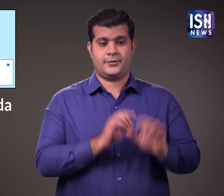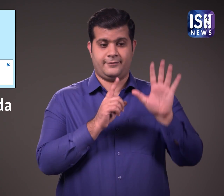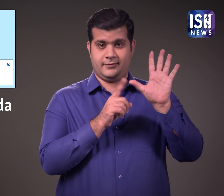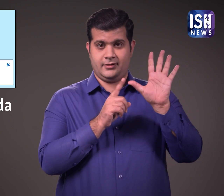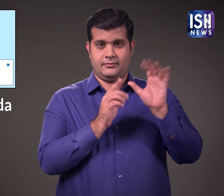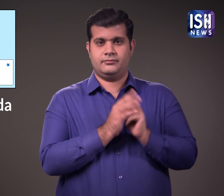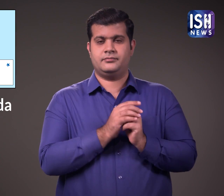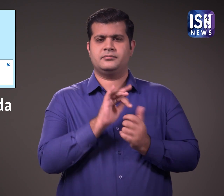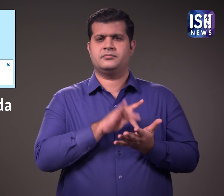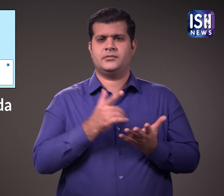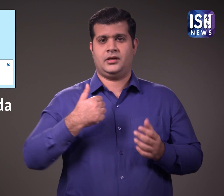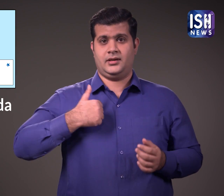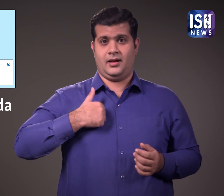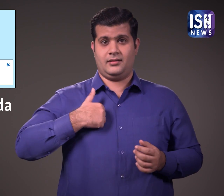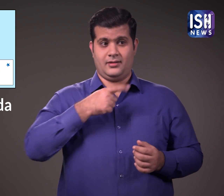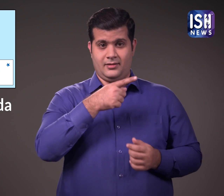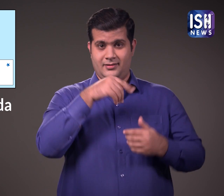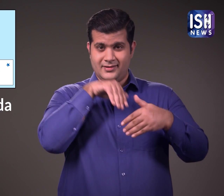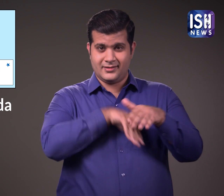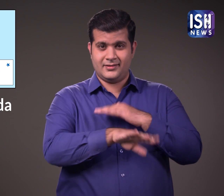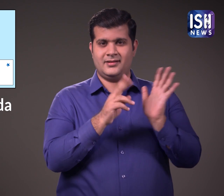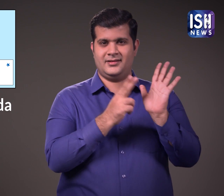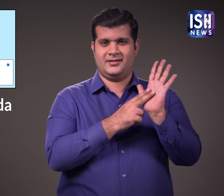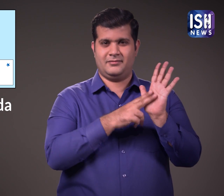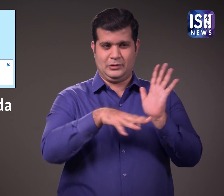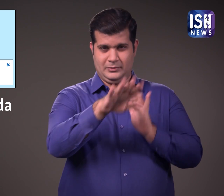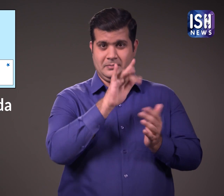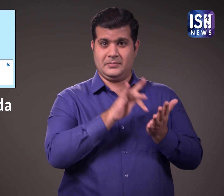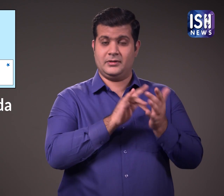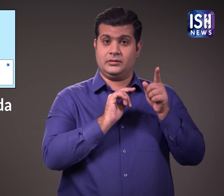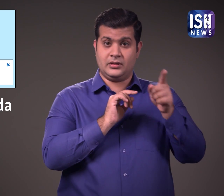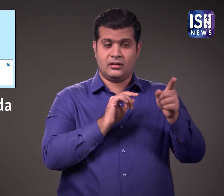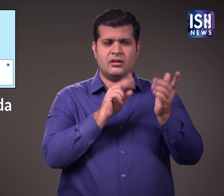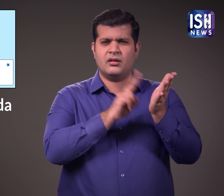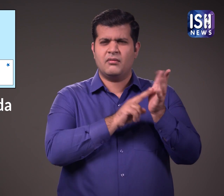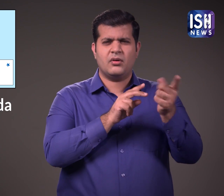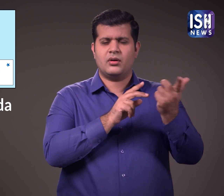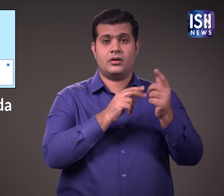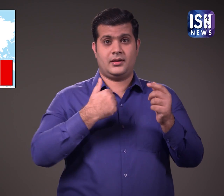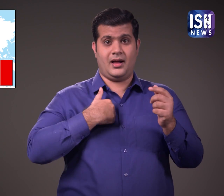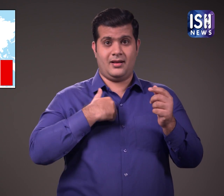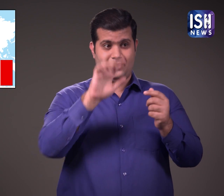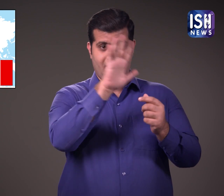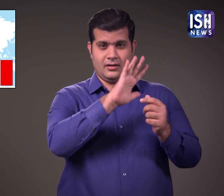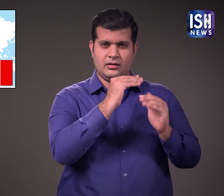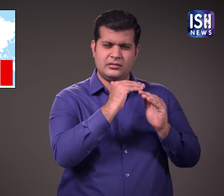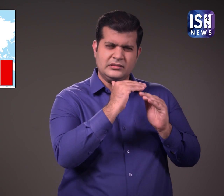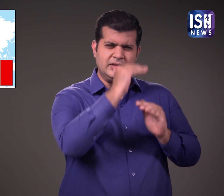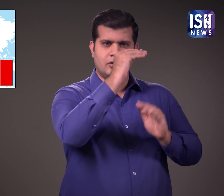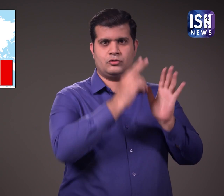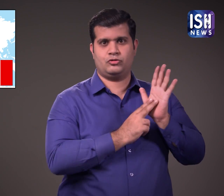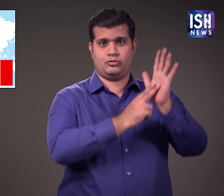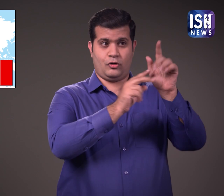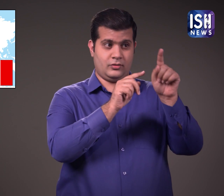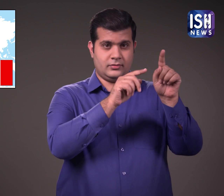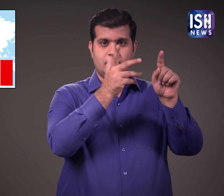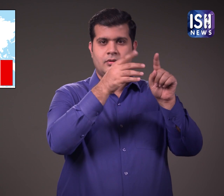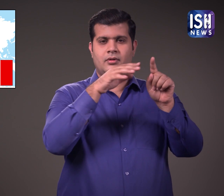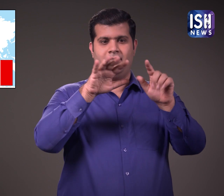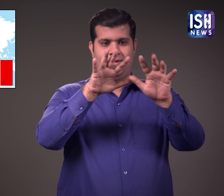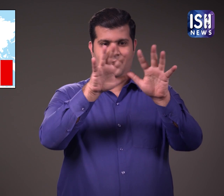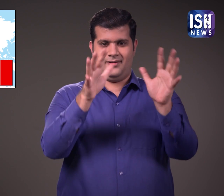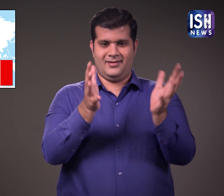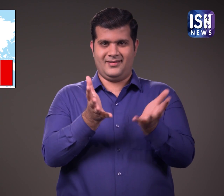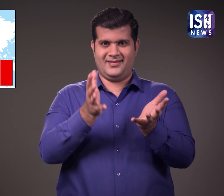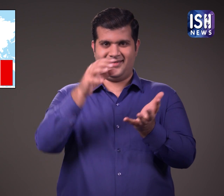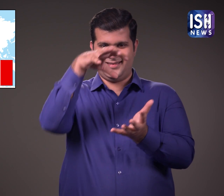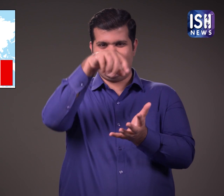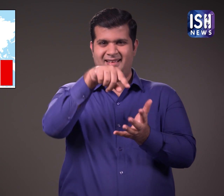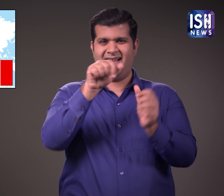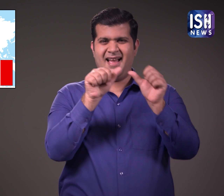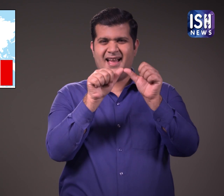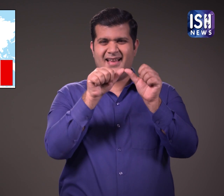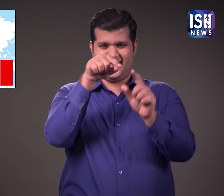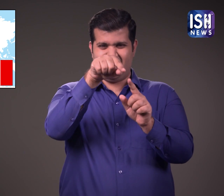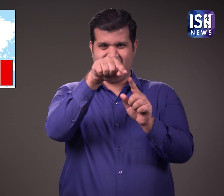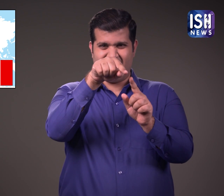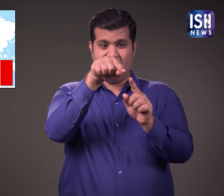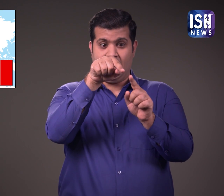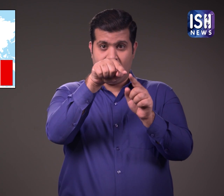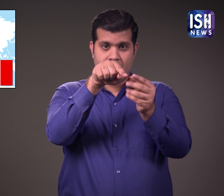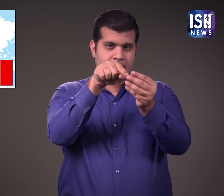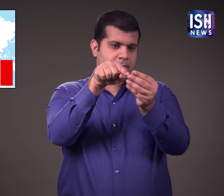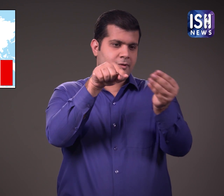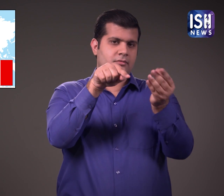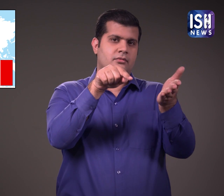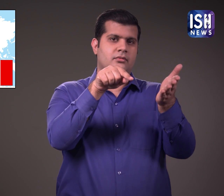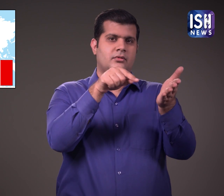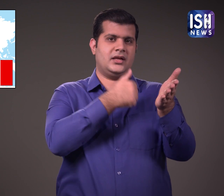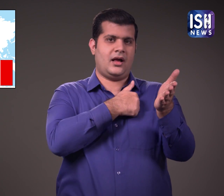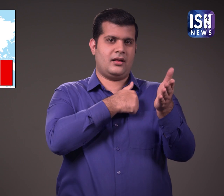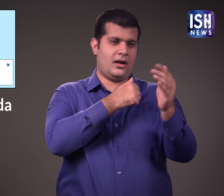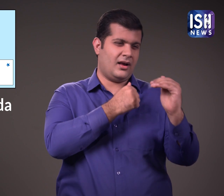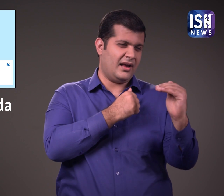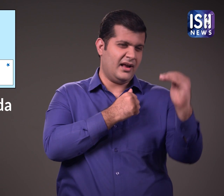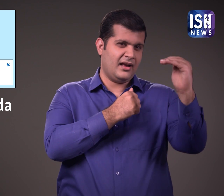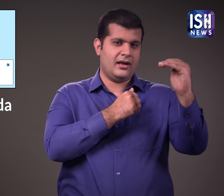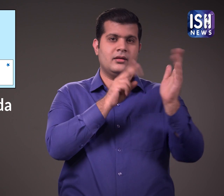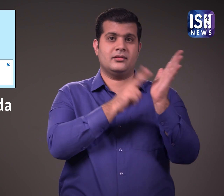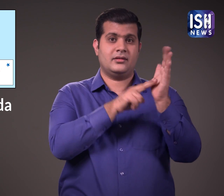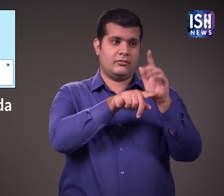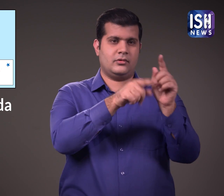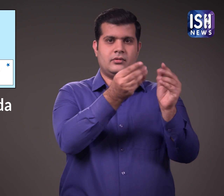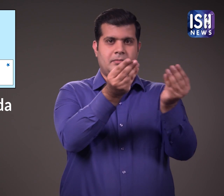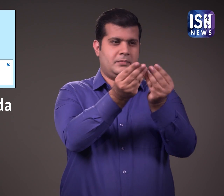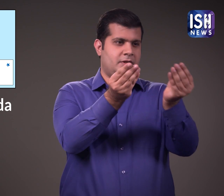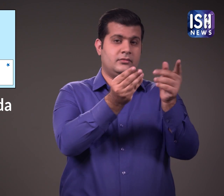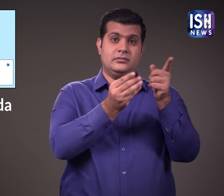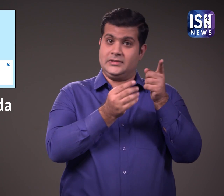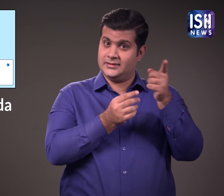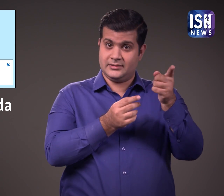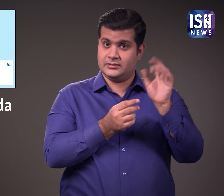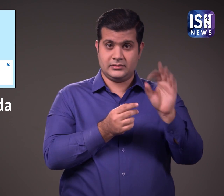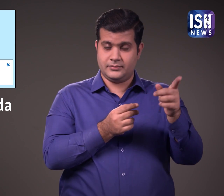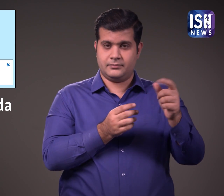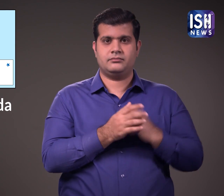5. Nunavut, Canada is located in the North of Canada near the Arctic Circle.